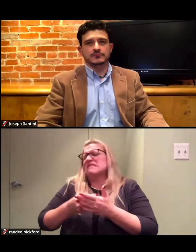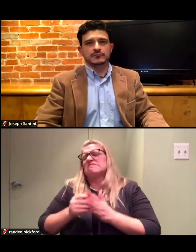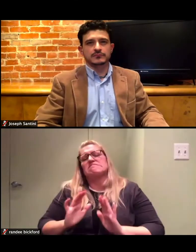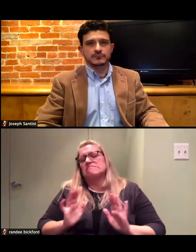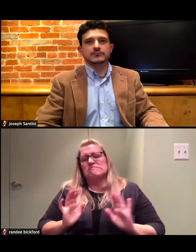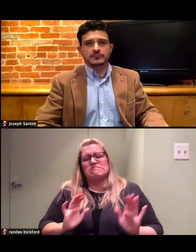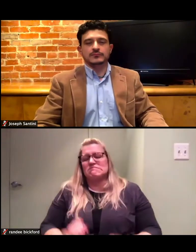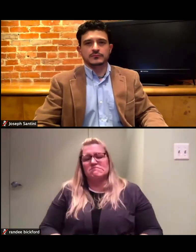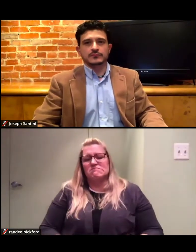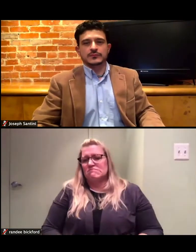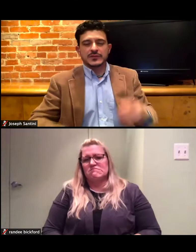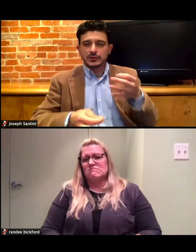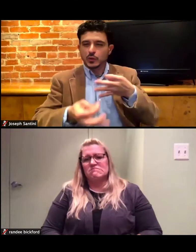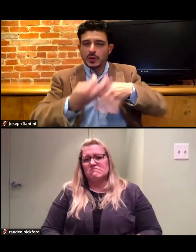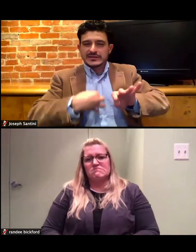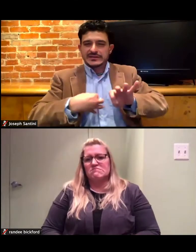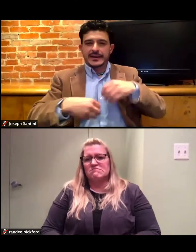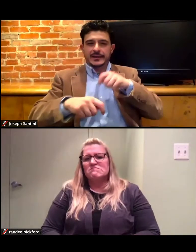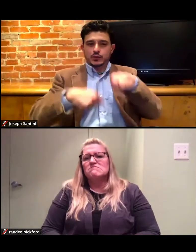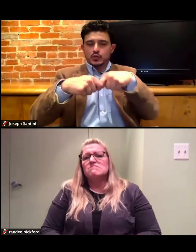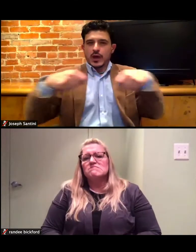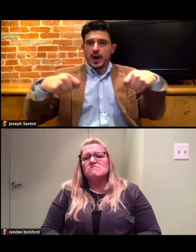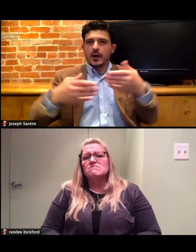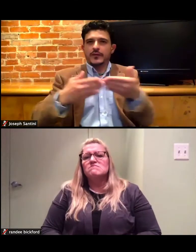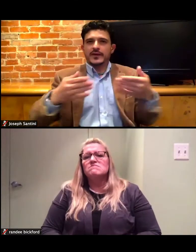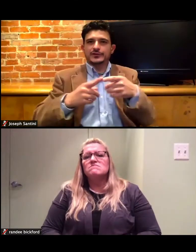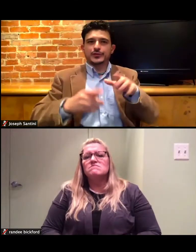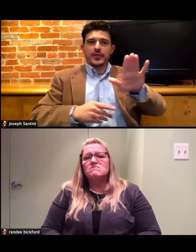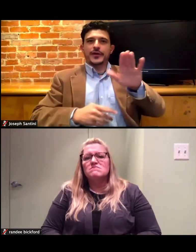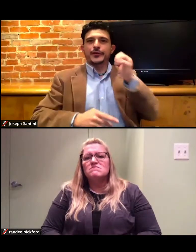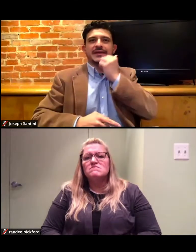to get an A to earn money. And that's not how we want them to approach it.